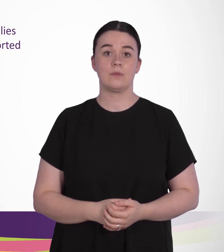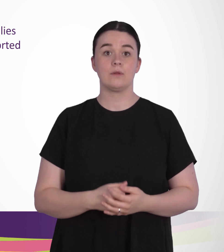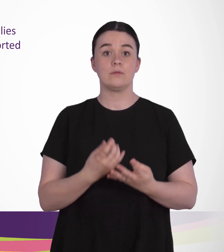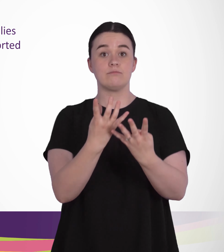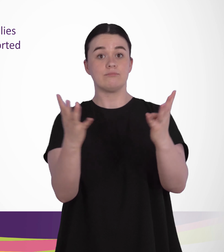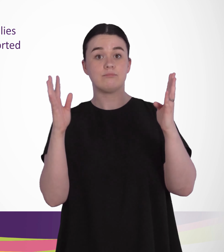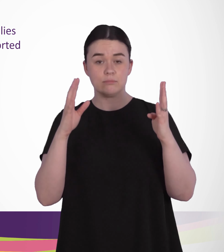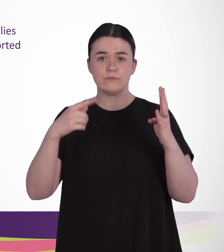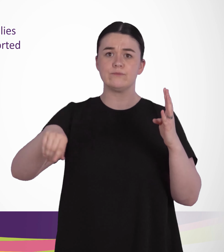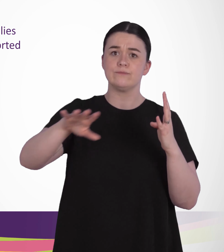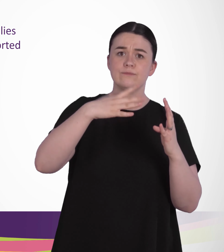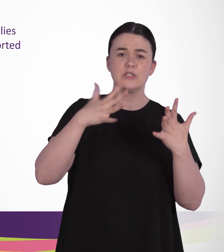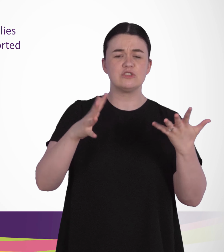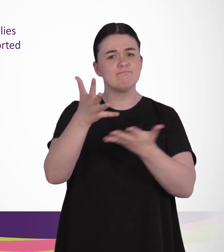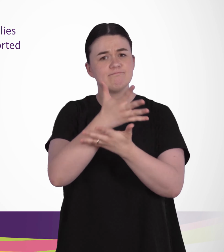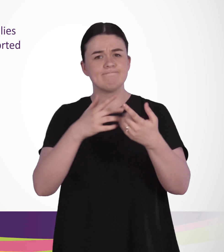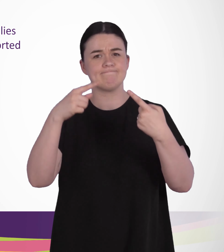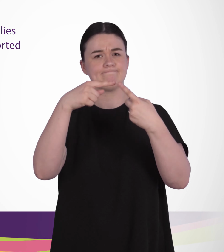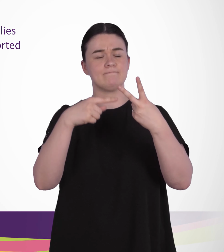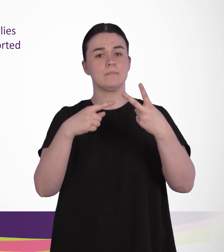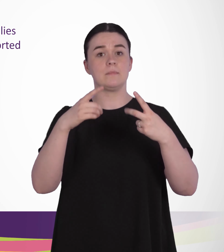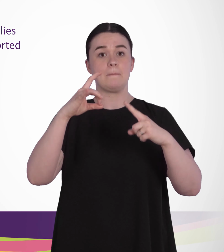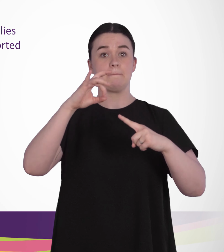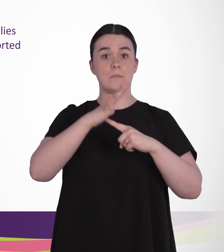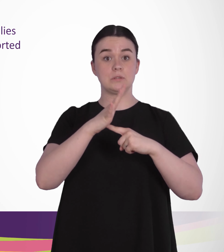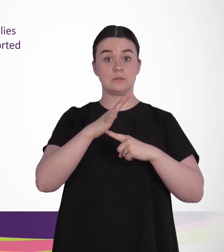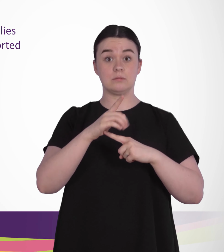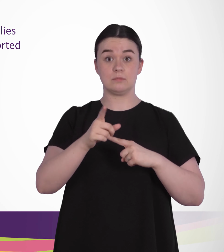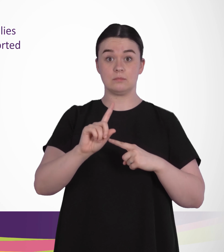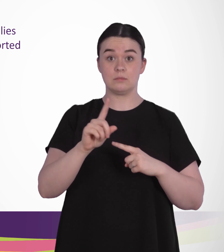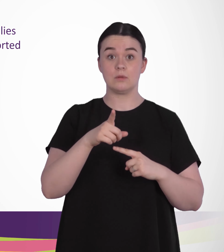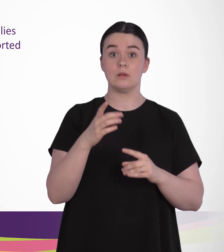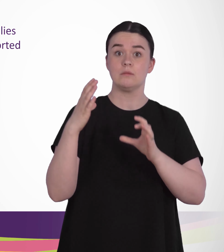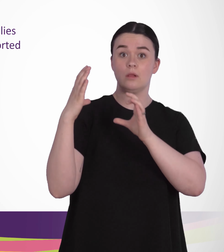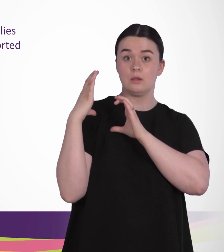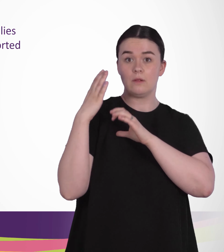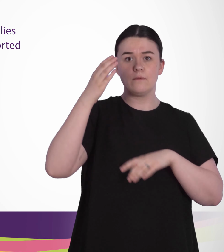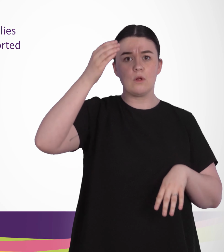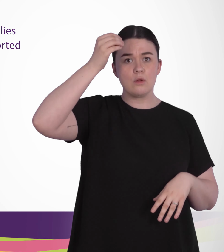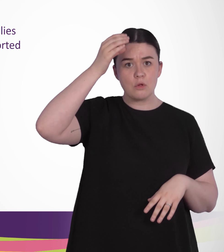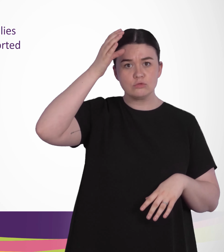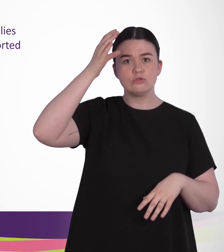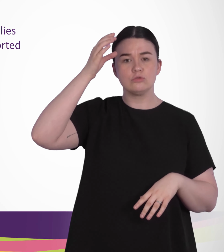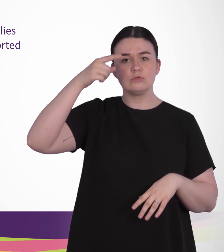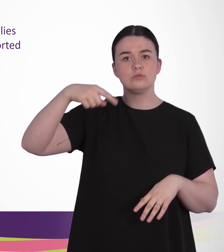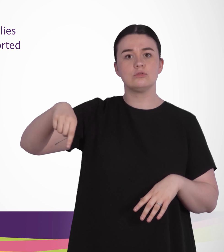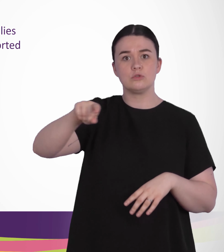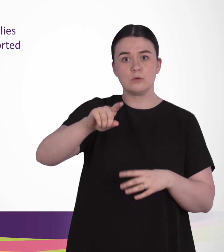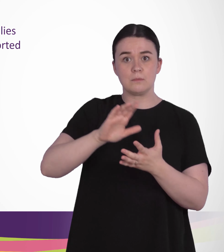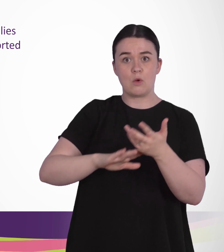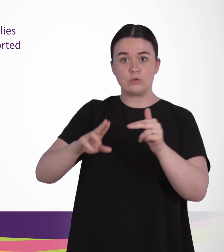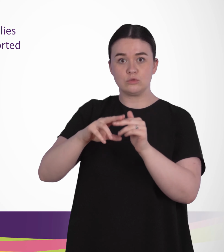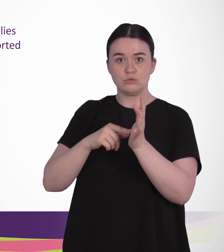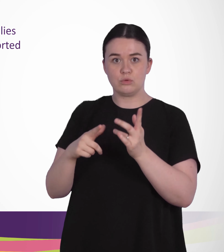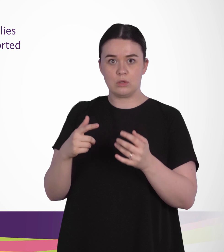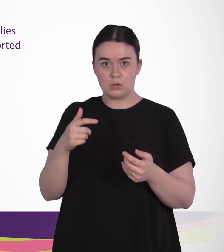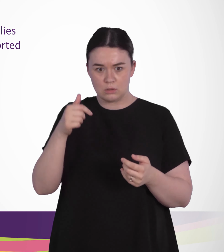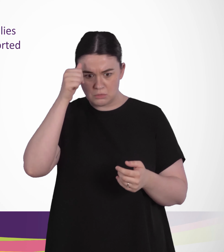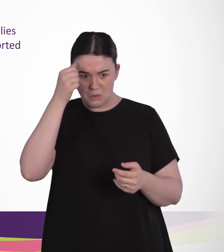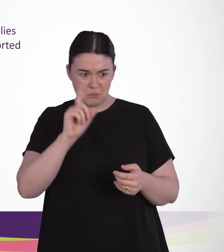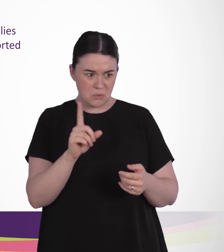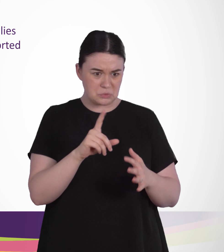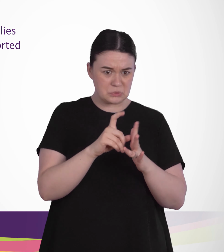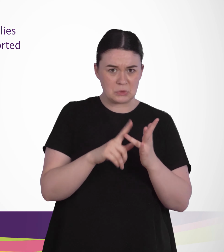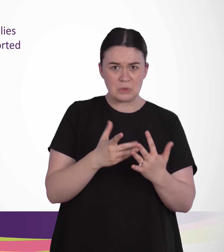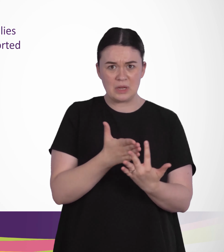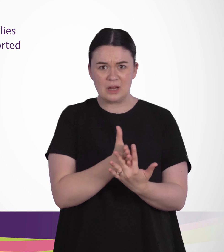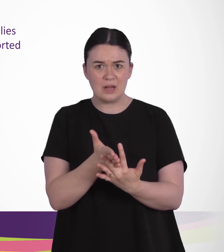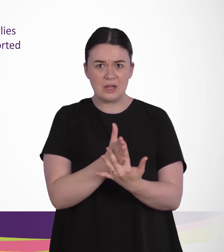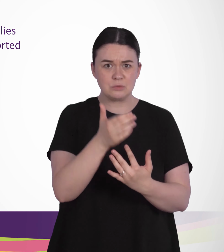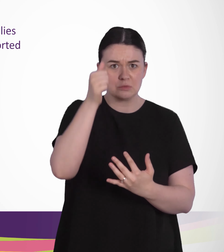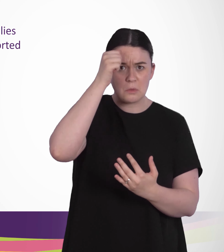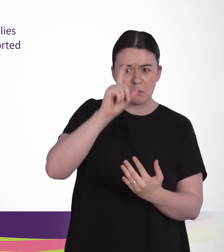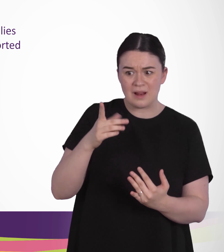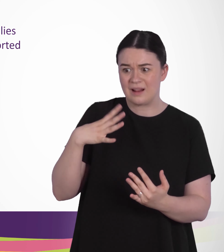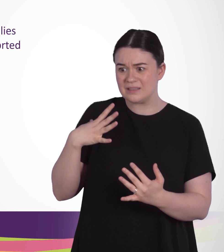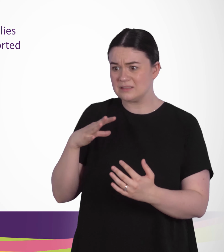Stakeholders highlighted the importance of flipping the burden of knowledge that currently requires parents to walk